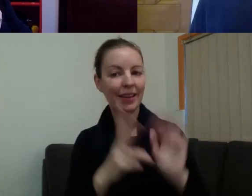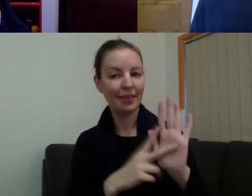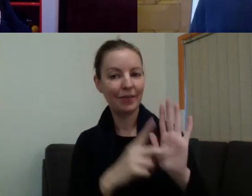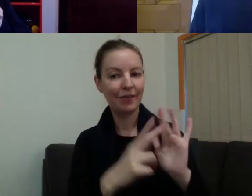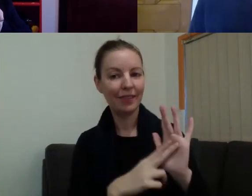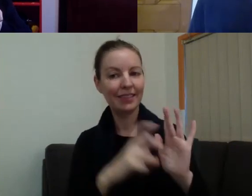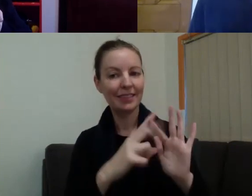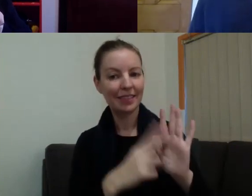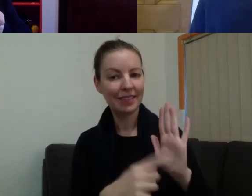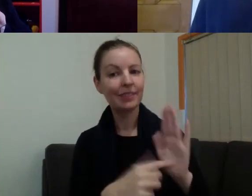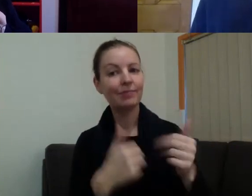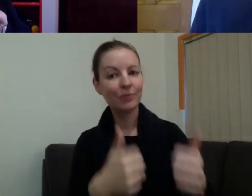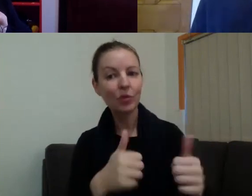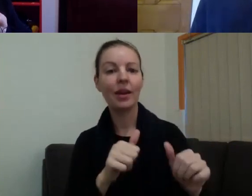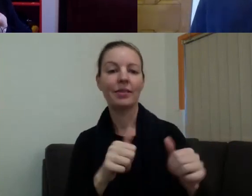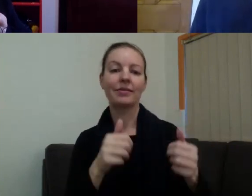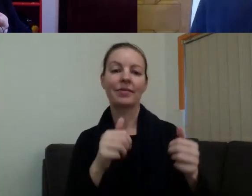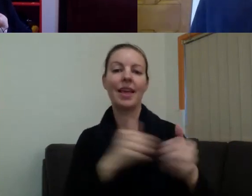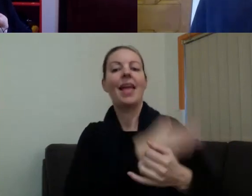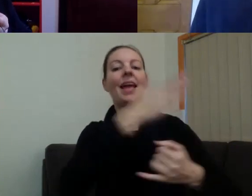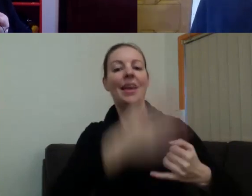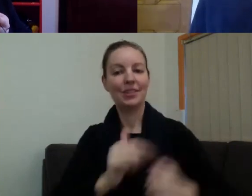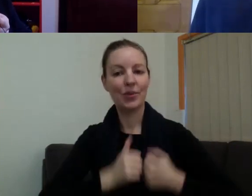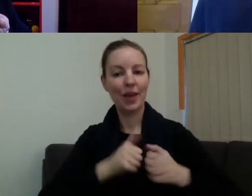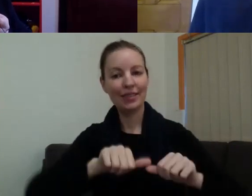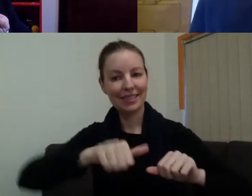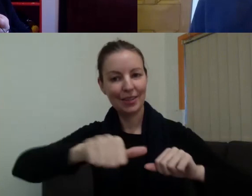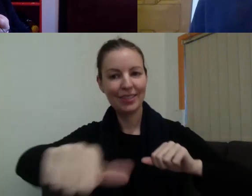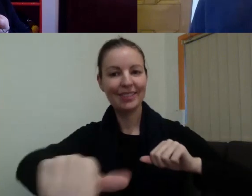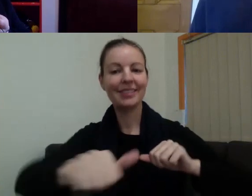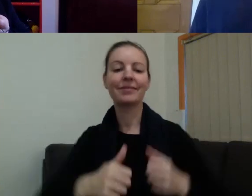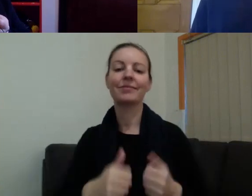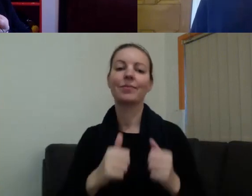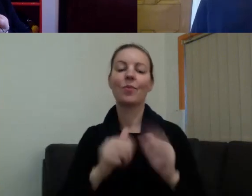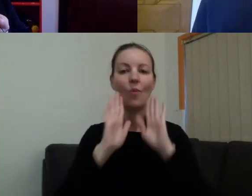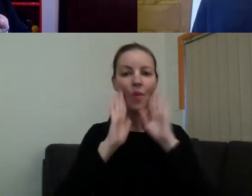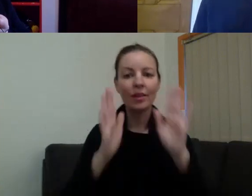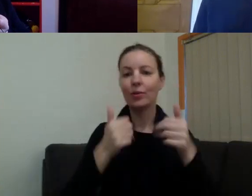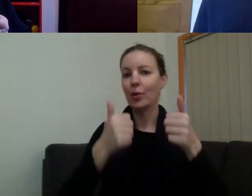A great way to end the series. So many good things to think about how we exist.